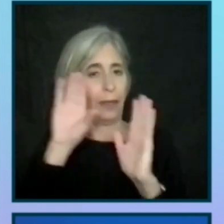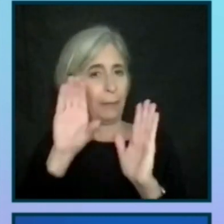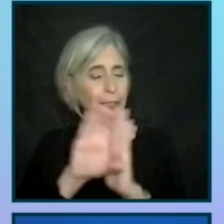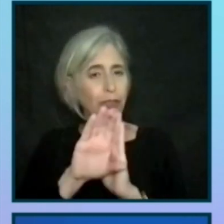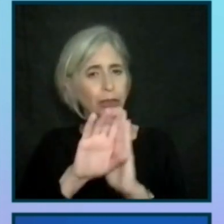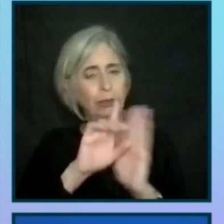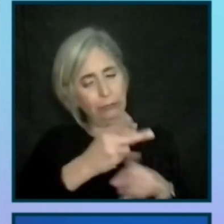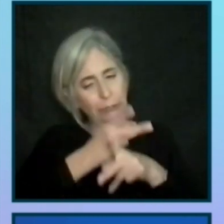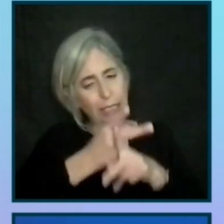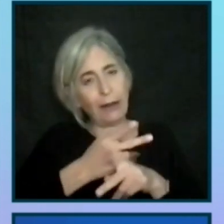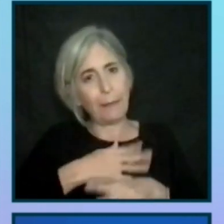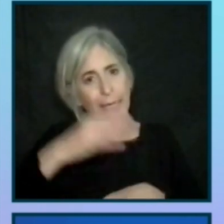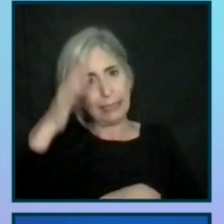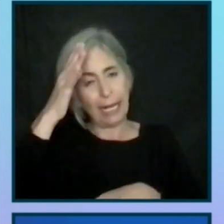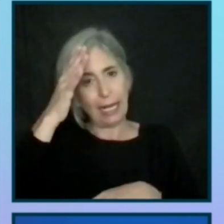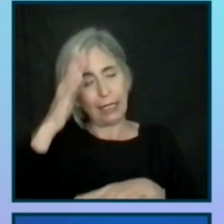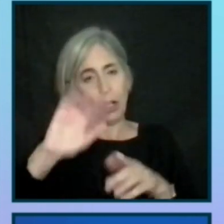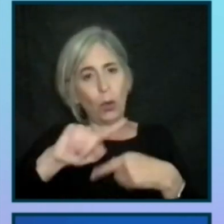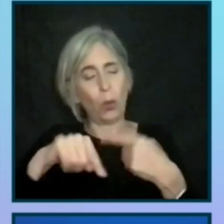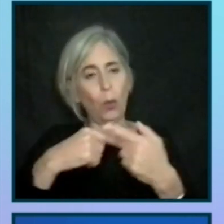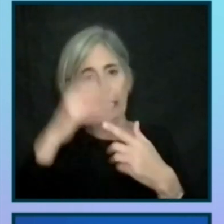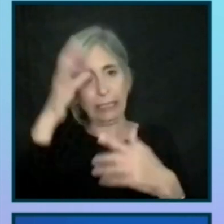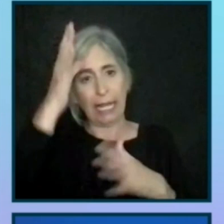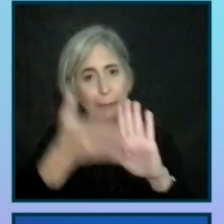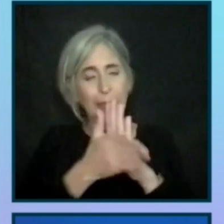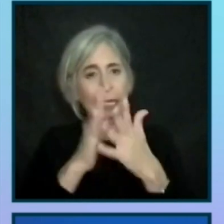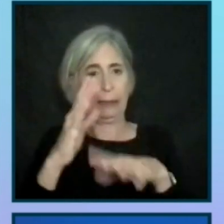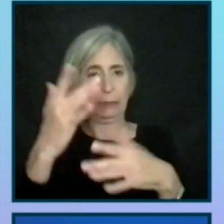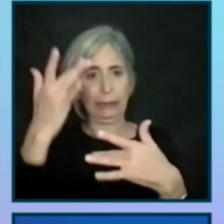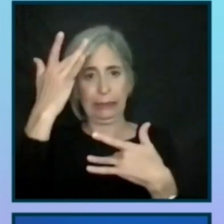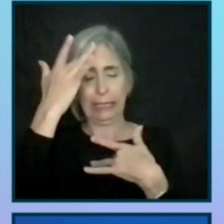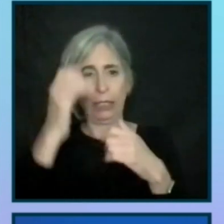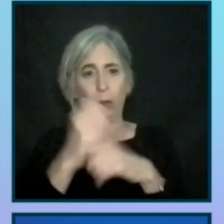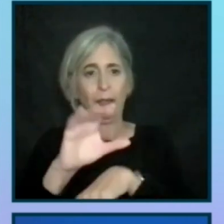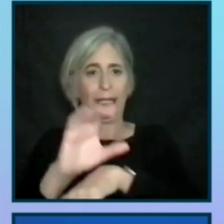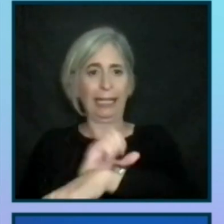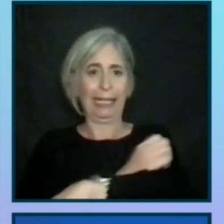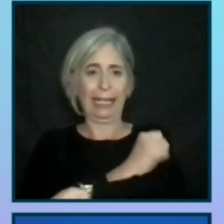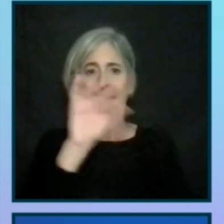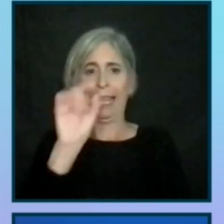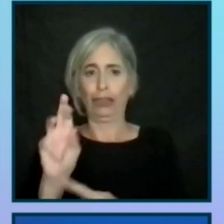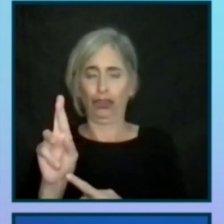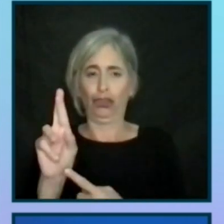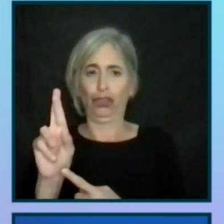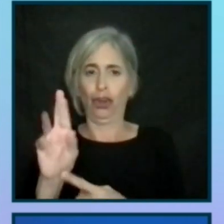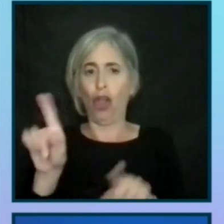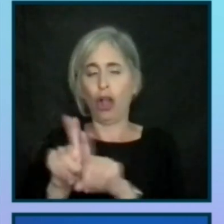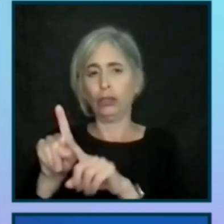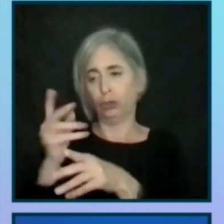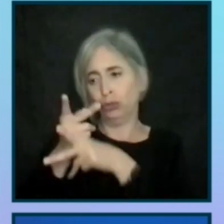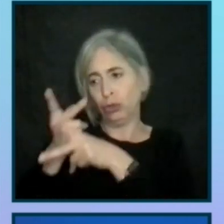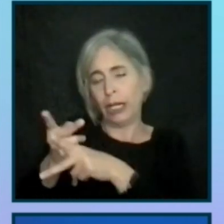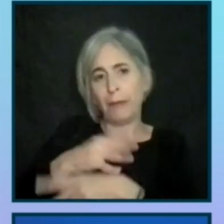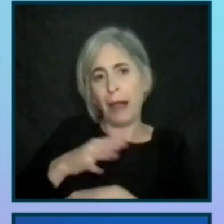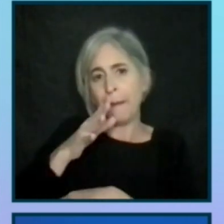when my dad got the cancer that was to take his life. And he took care of my mom when dementia took her brain.